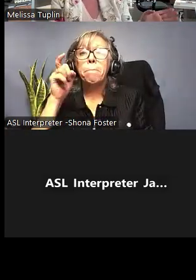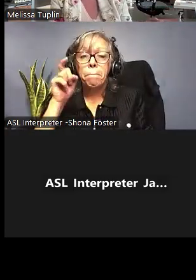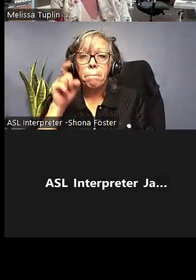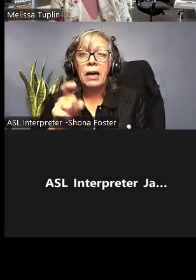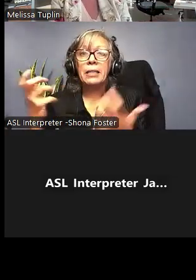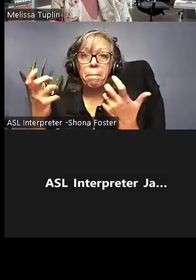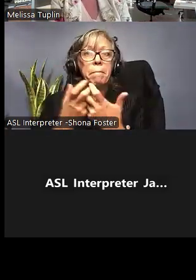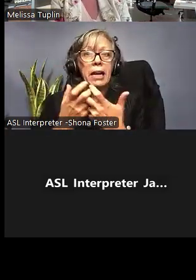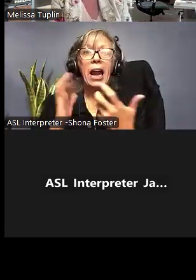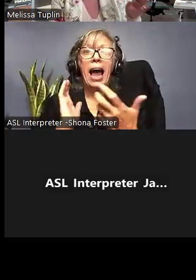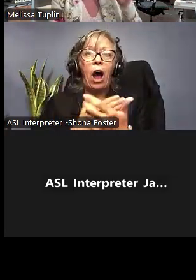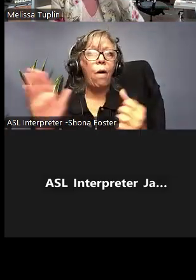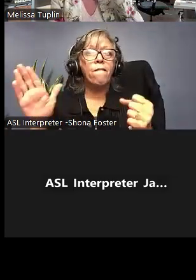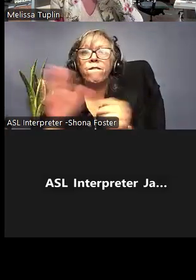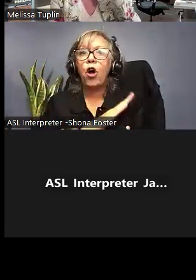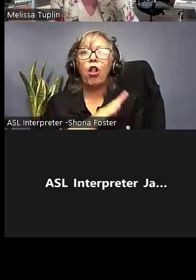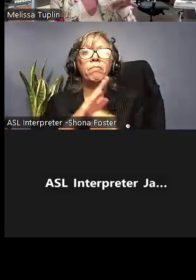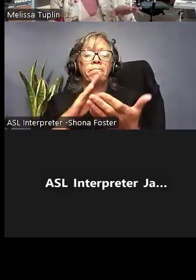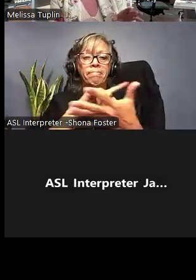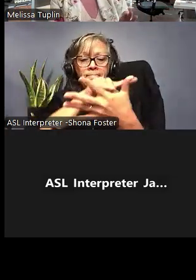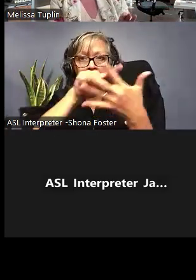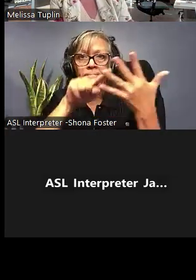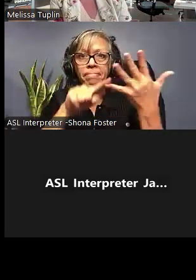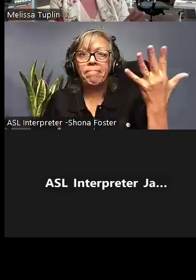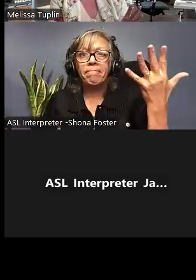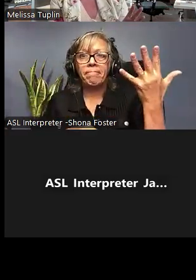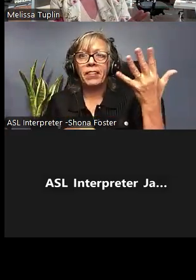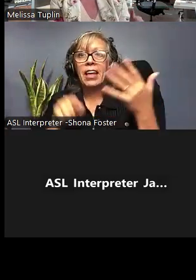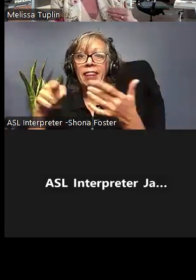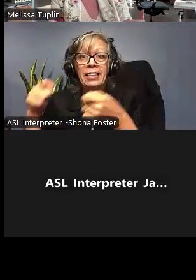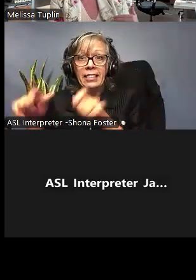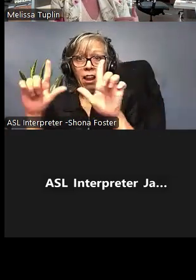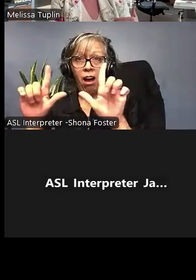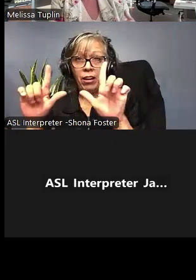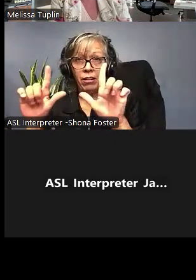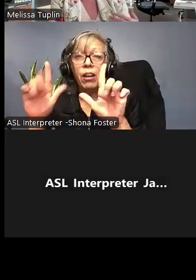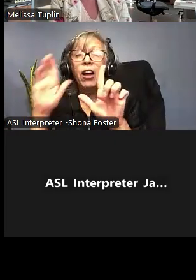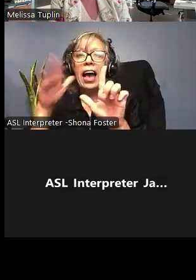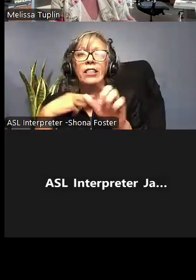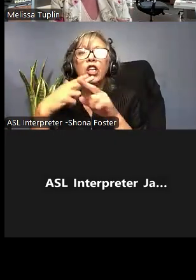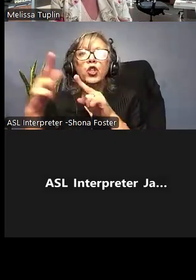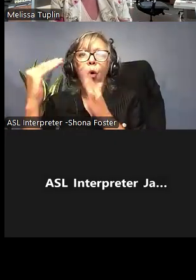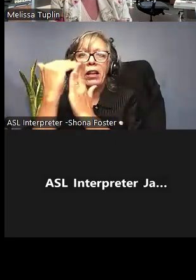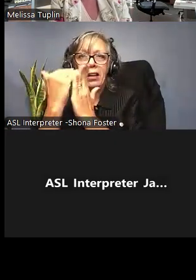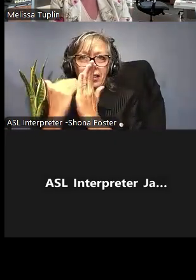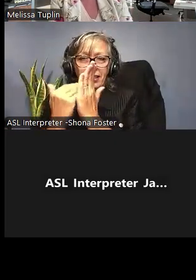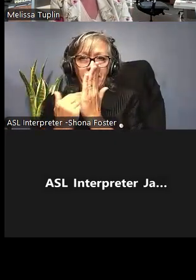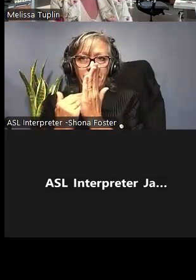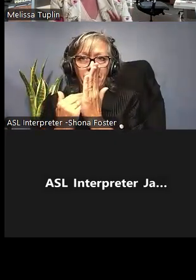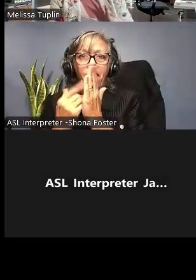eligibility requirements. So this slide contains a shortened list than what is in the guidelines,